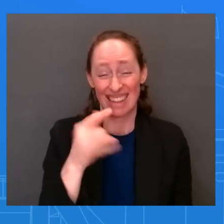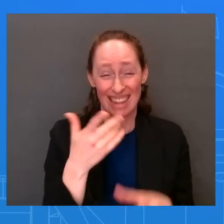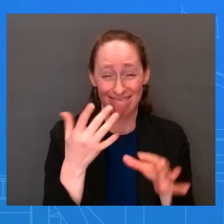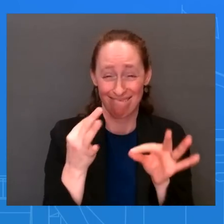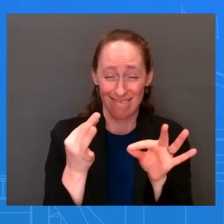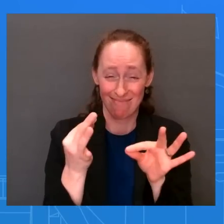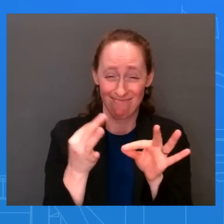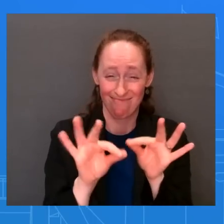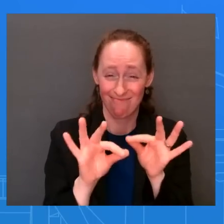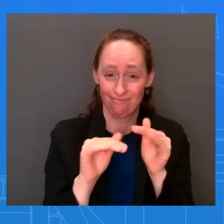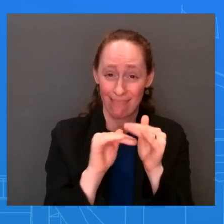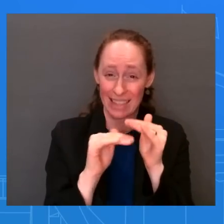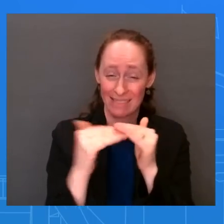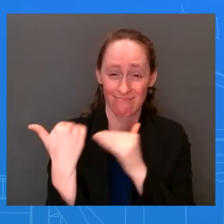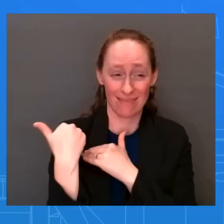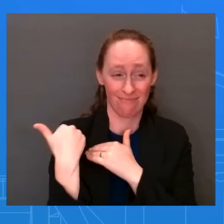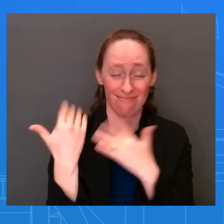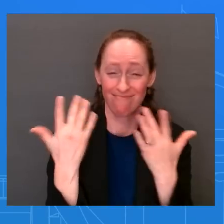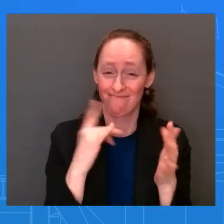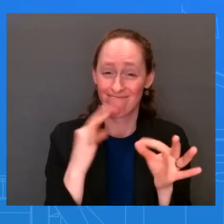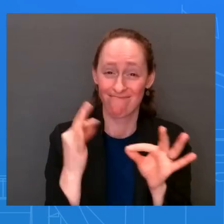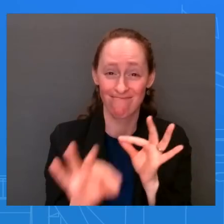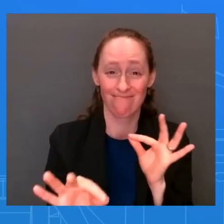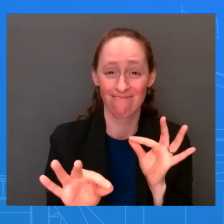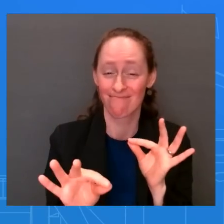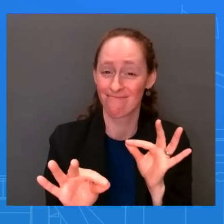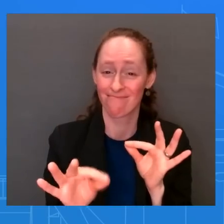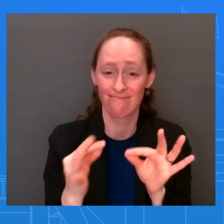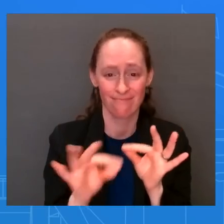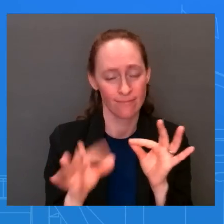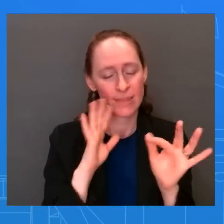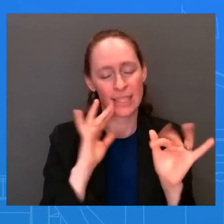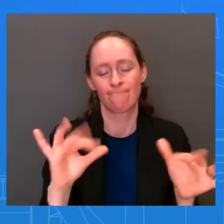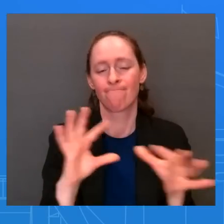And so we're going to be -- continue to say that. We're going to be very clear it should it be done without conditions.